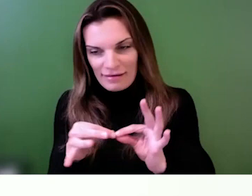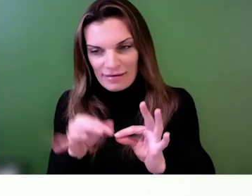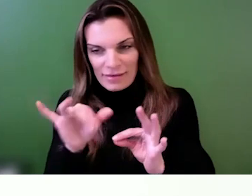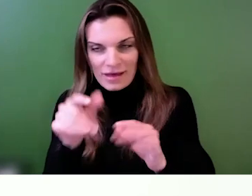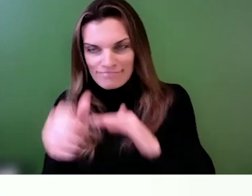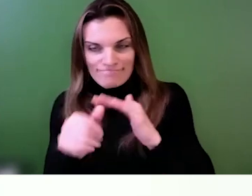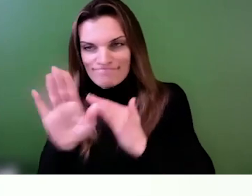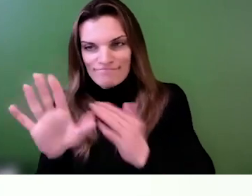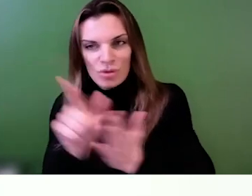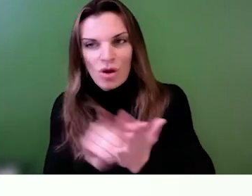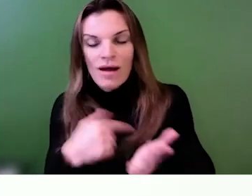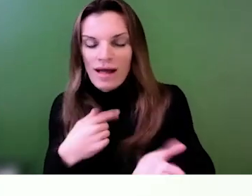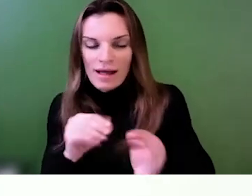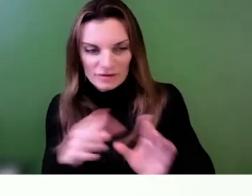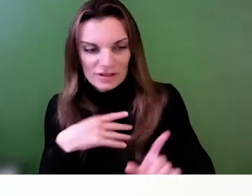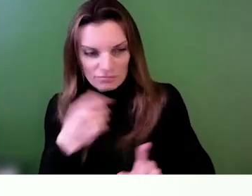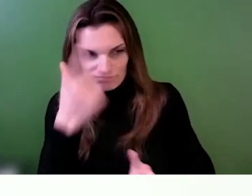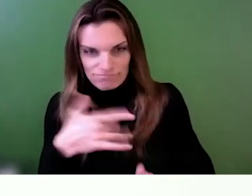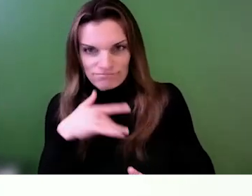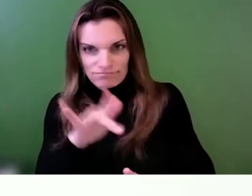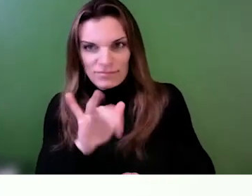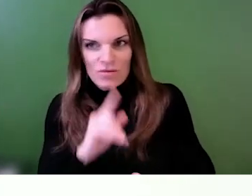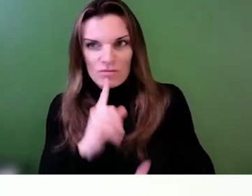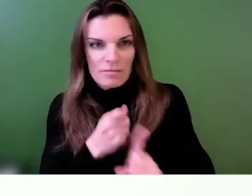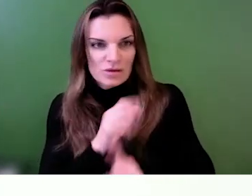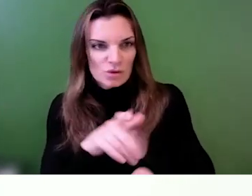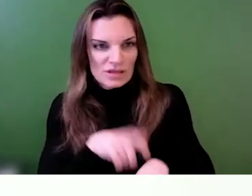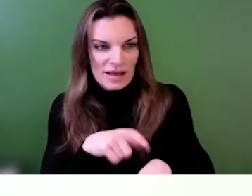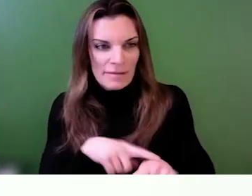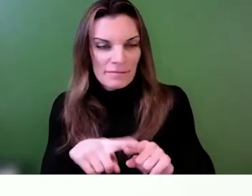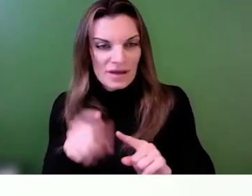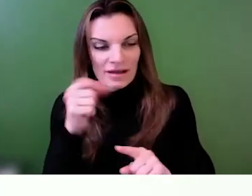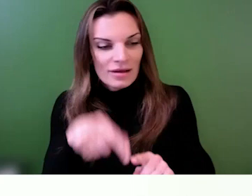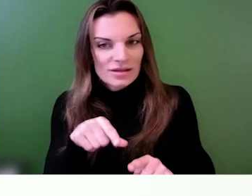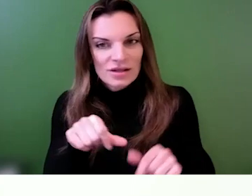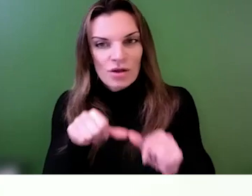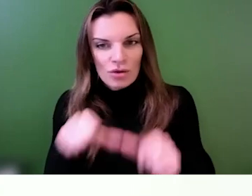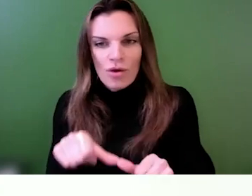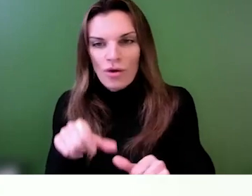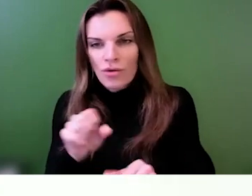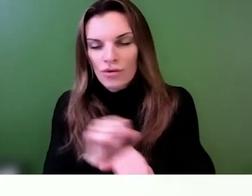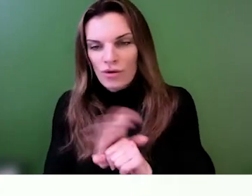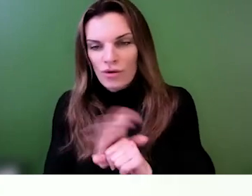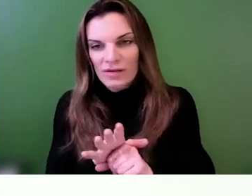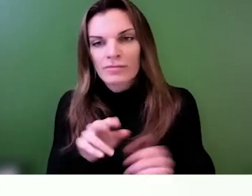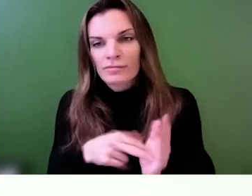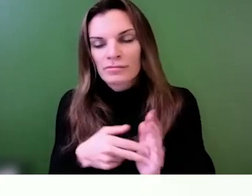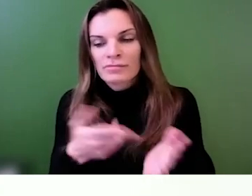that would obviously have a huge impact on your time. But since this is a long COVID panel I will assume that on top of that you're probably experiencing